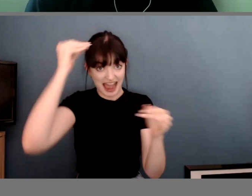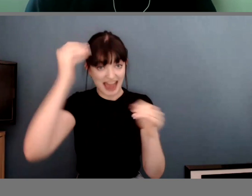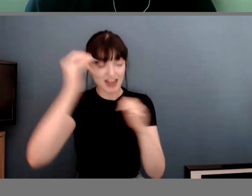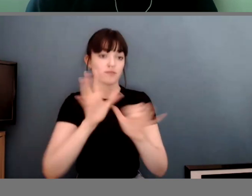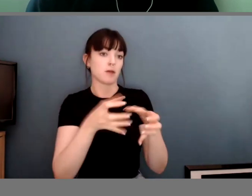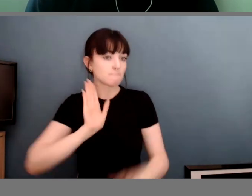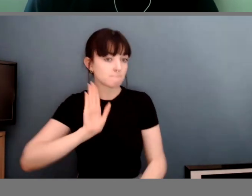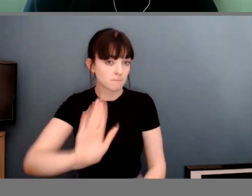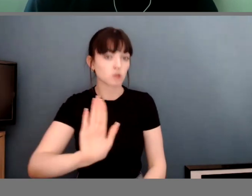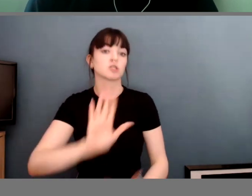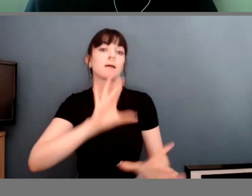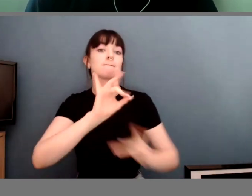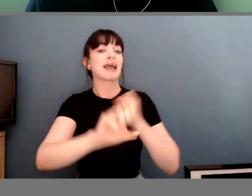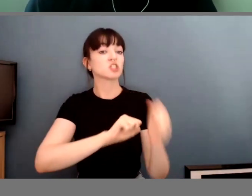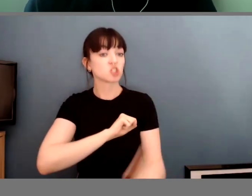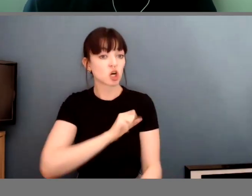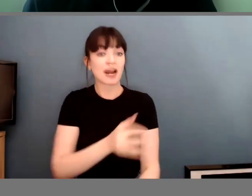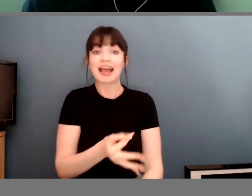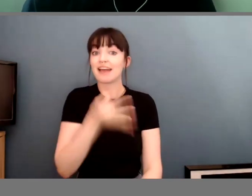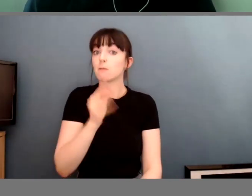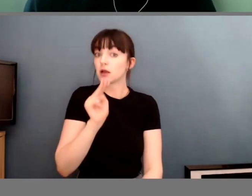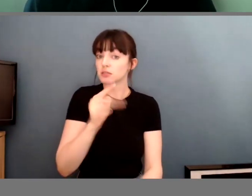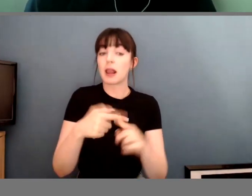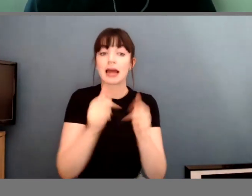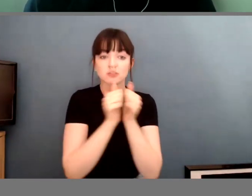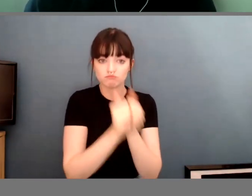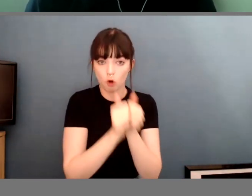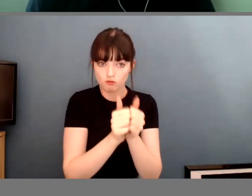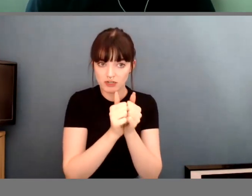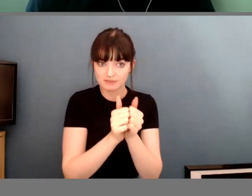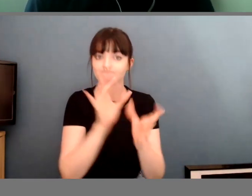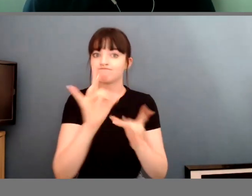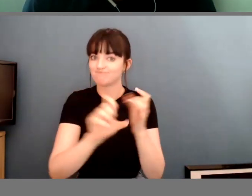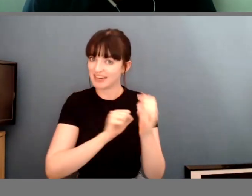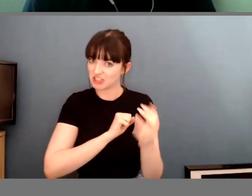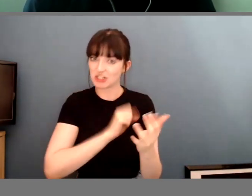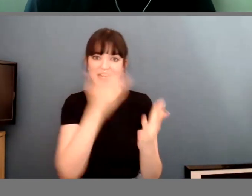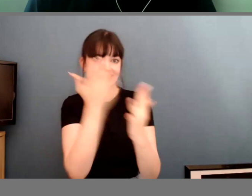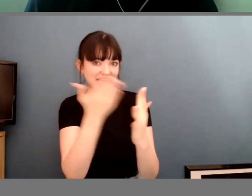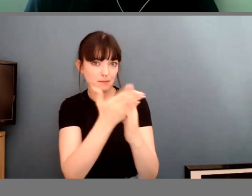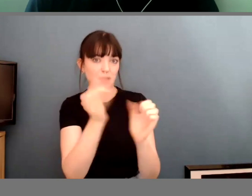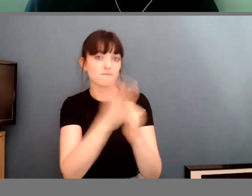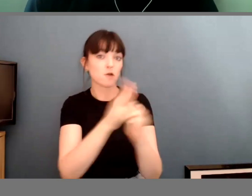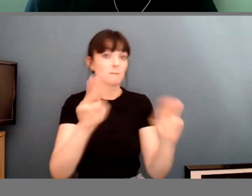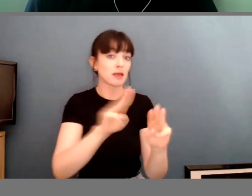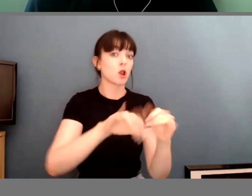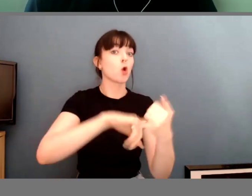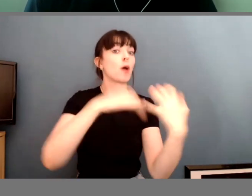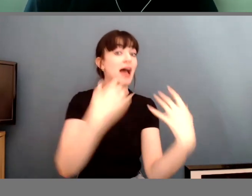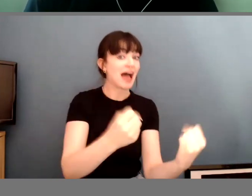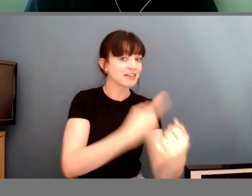service by persons with and persons without disabilities is integrated. A service means,